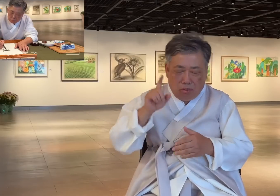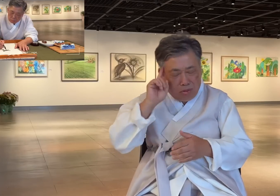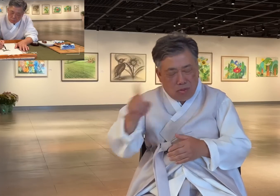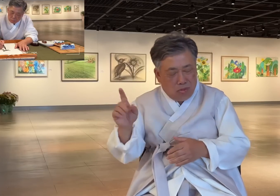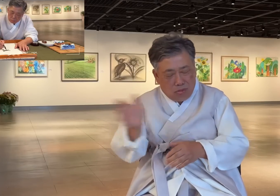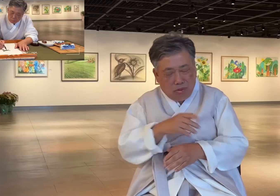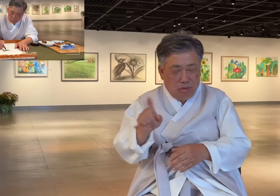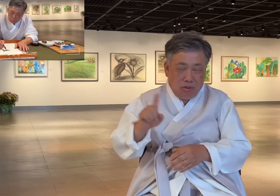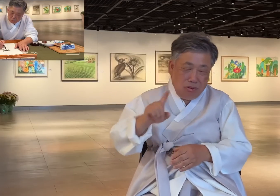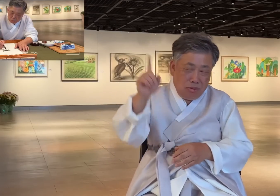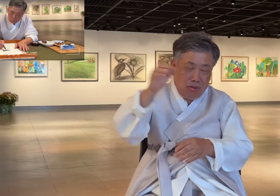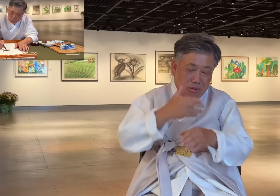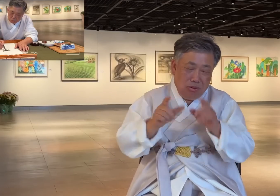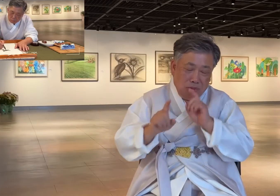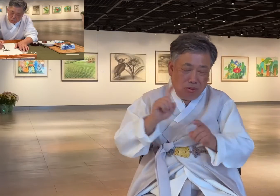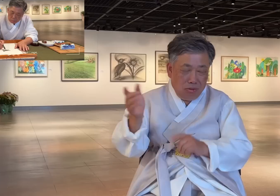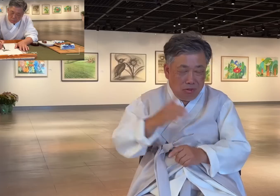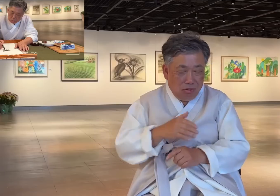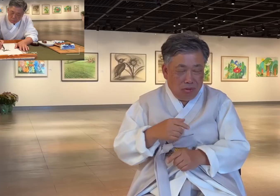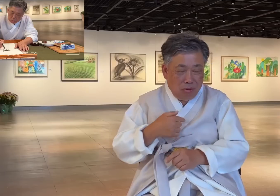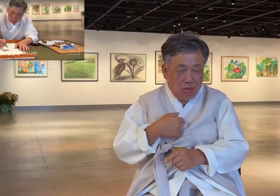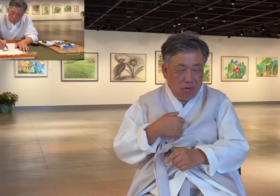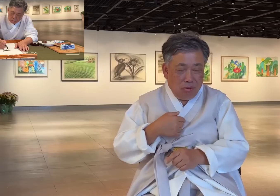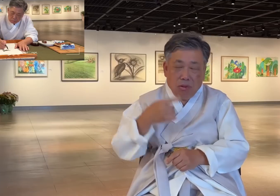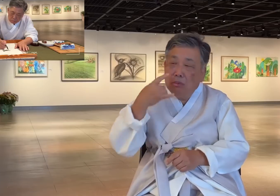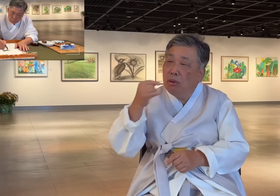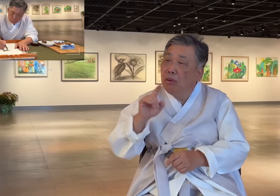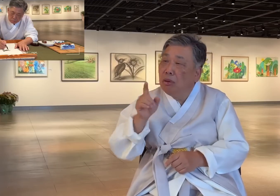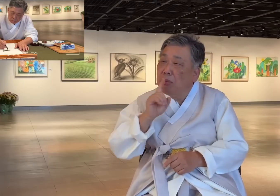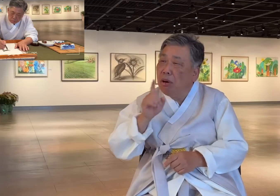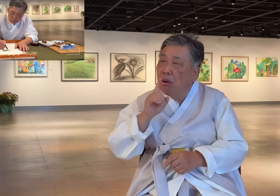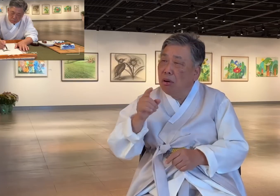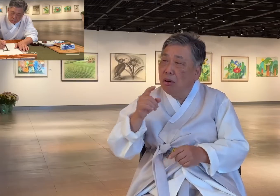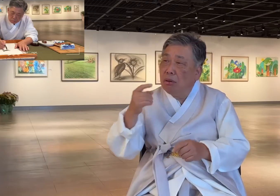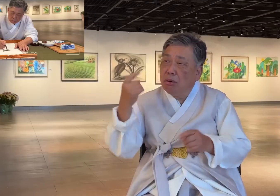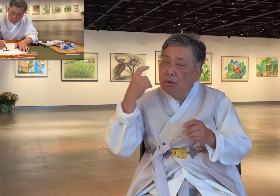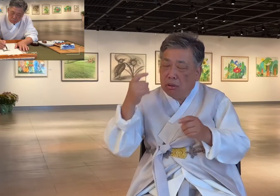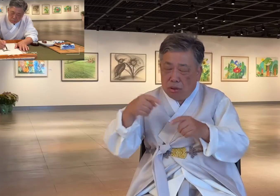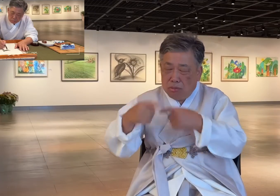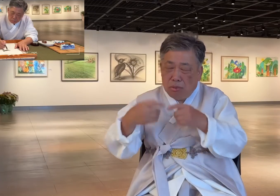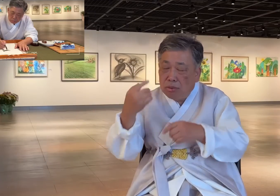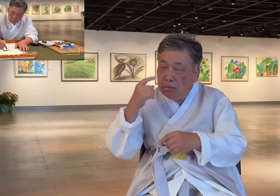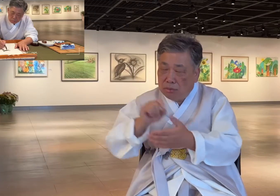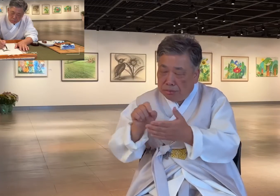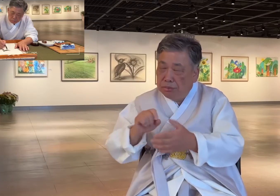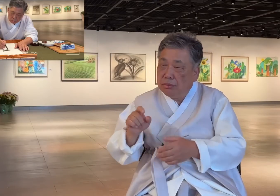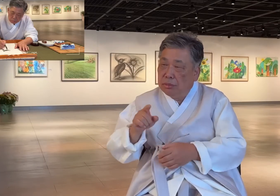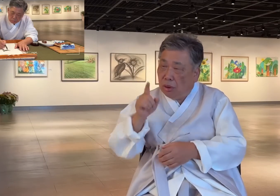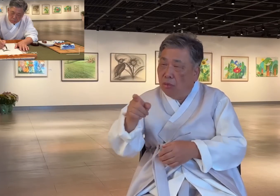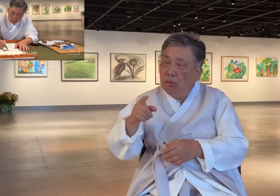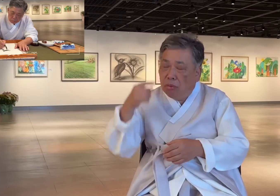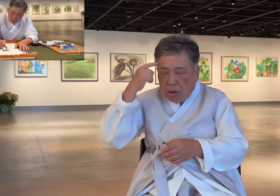What should I do starting tomorrow? I didn't know what the teacher meant, so I checked with my mother to see if the interpretation was correct,